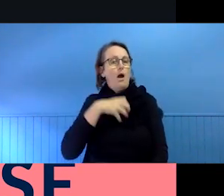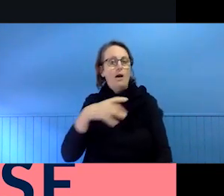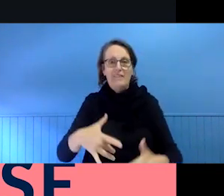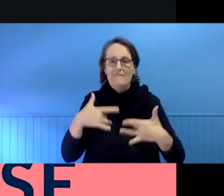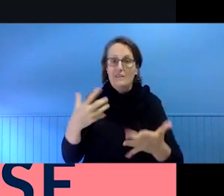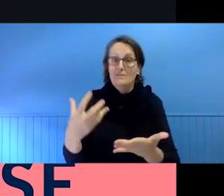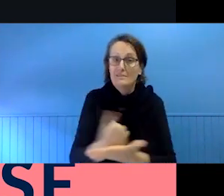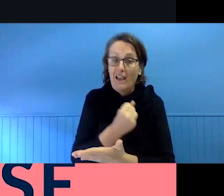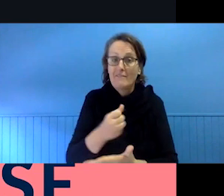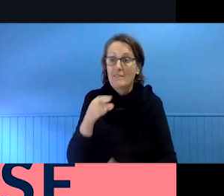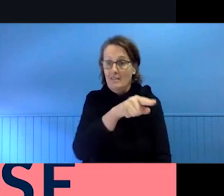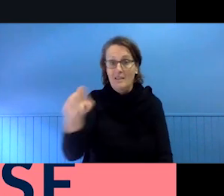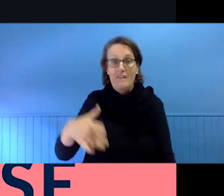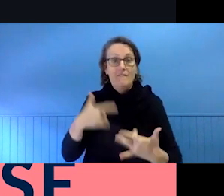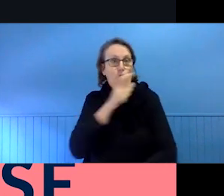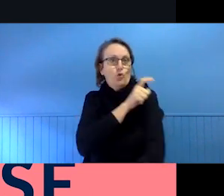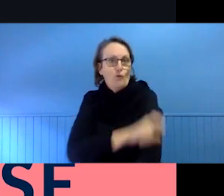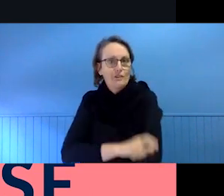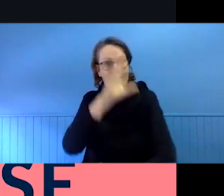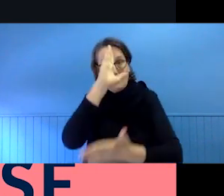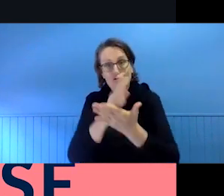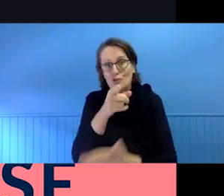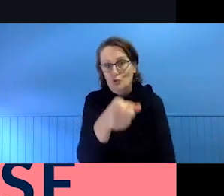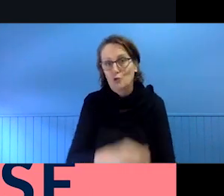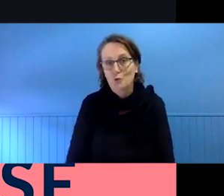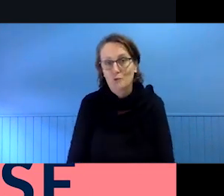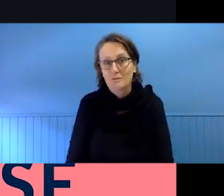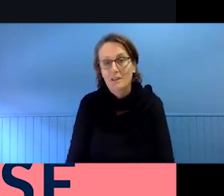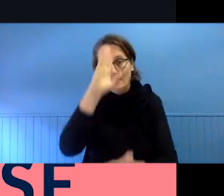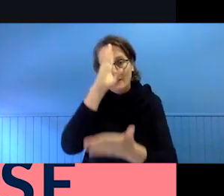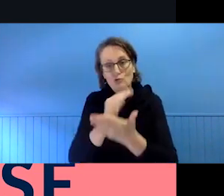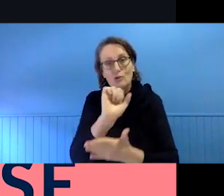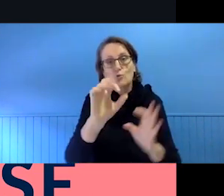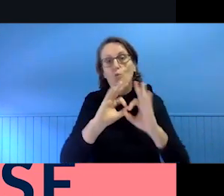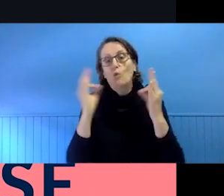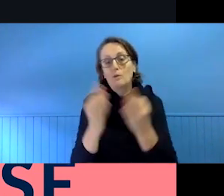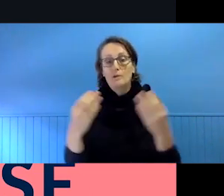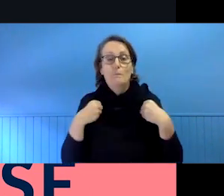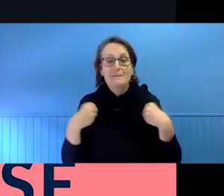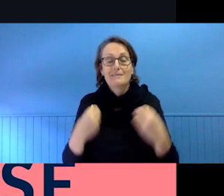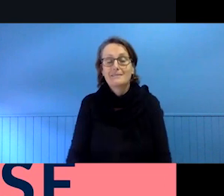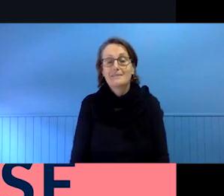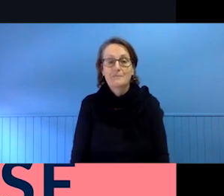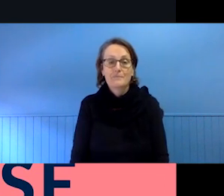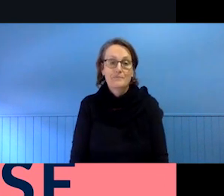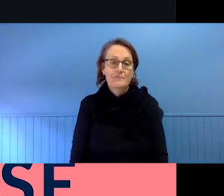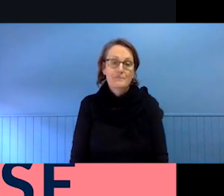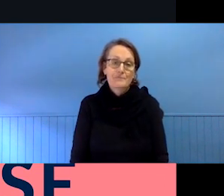confident in your brand and in your presence throughout difficult times.